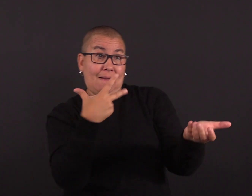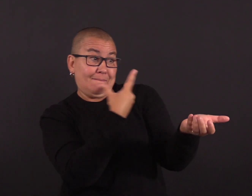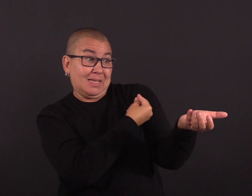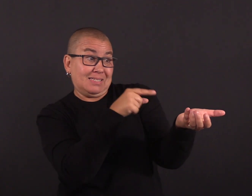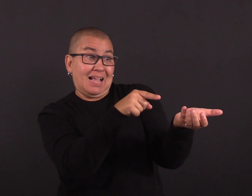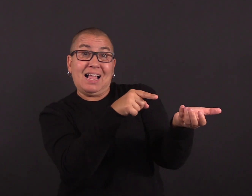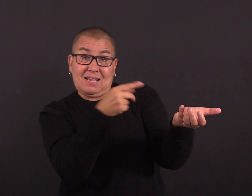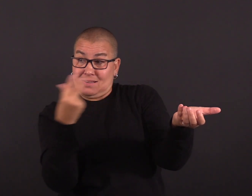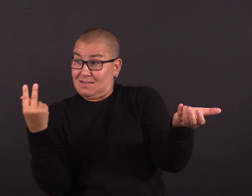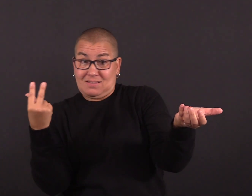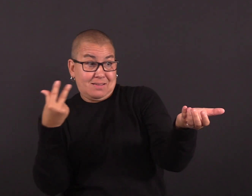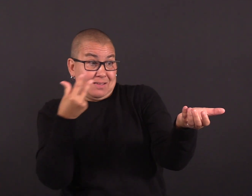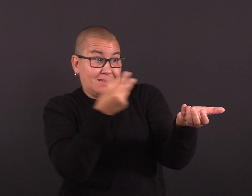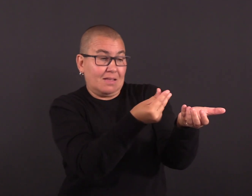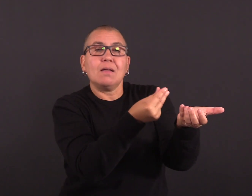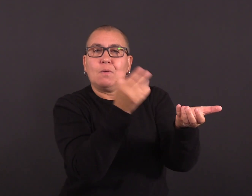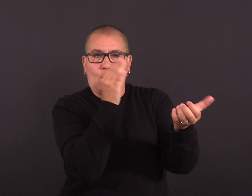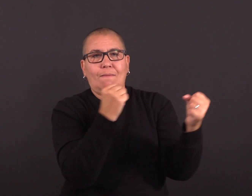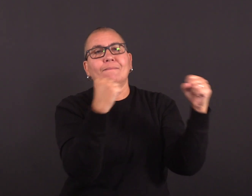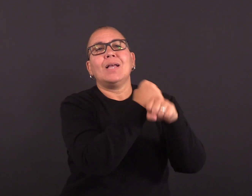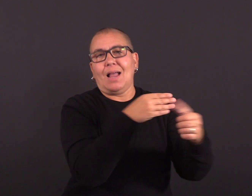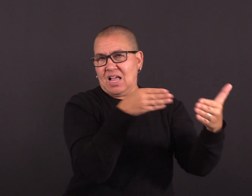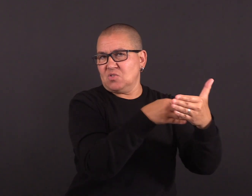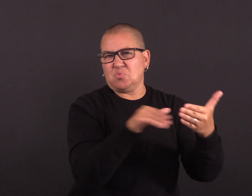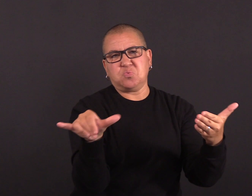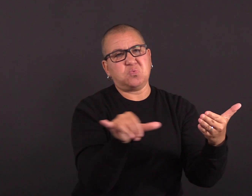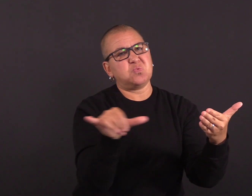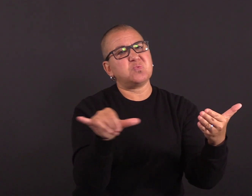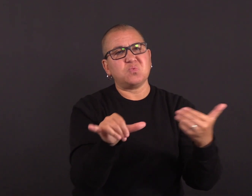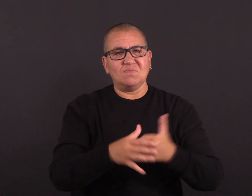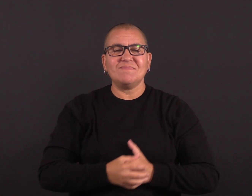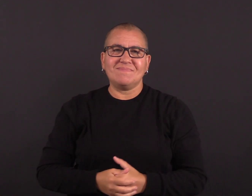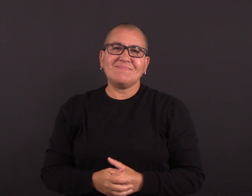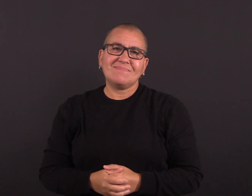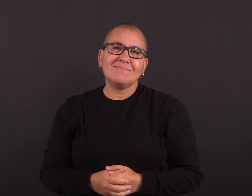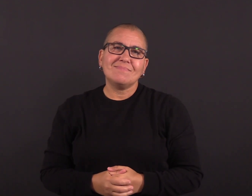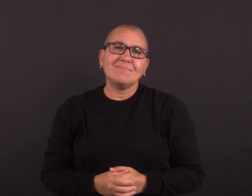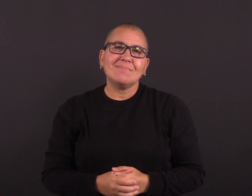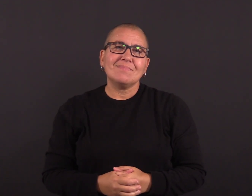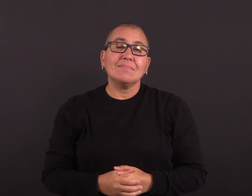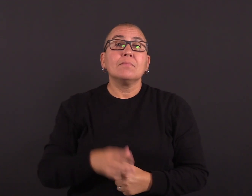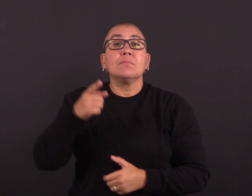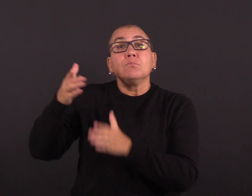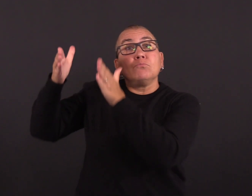approval stated that the vaccines will offer heightened protection against them as well.